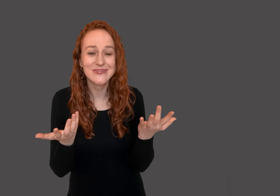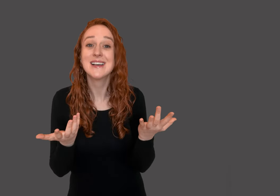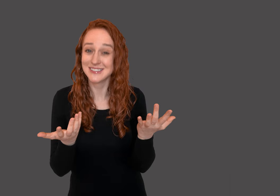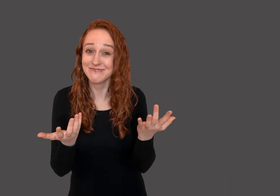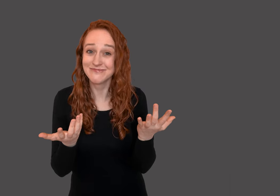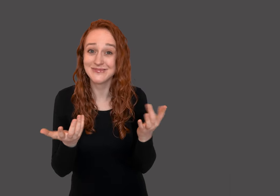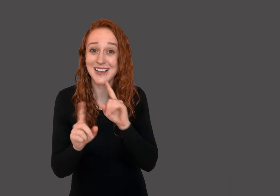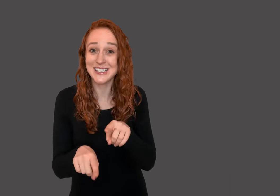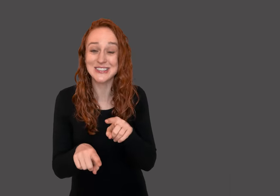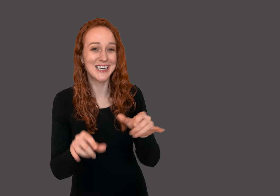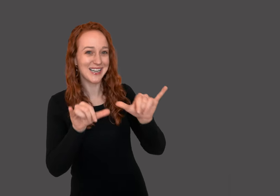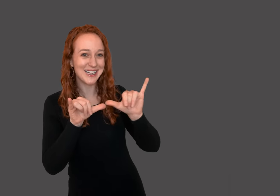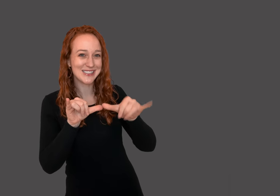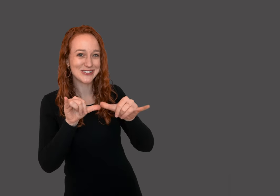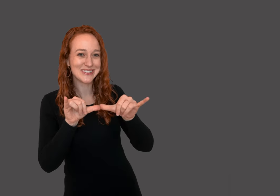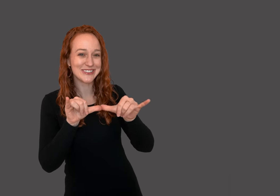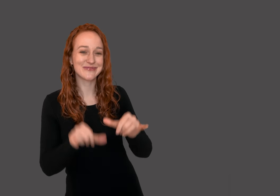By using engineering!